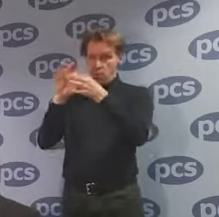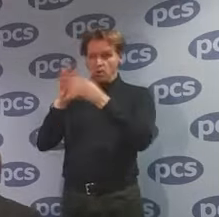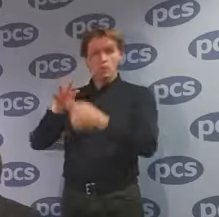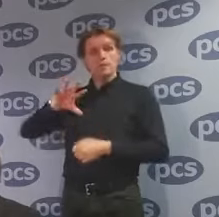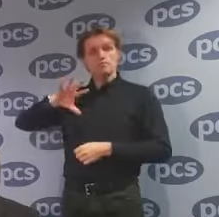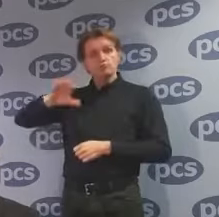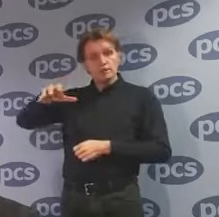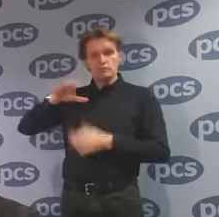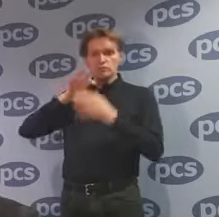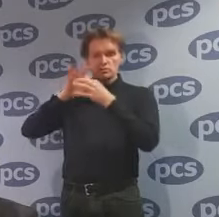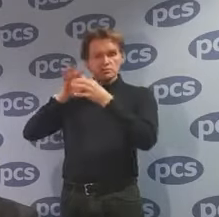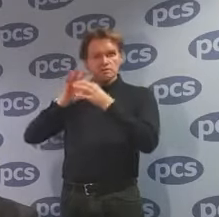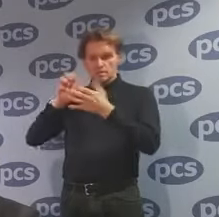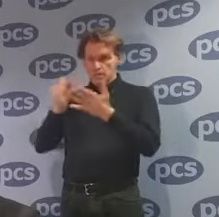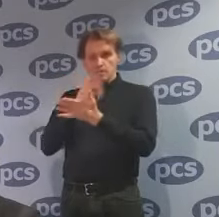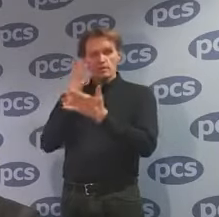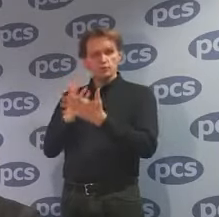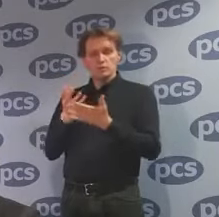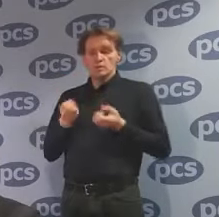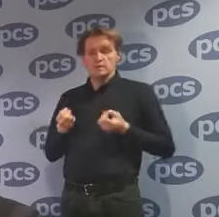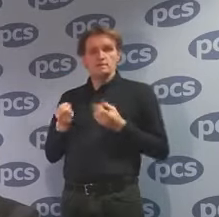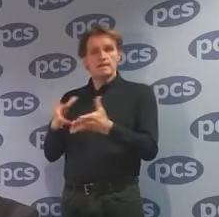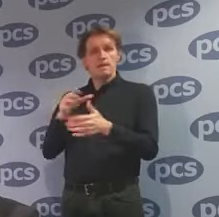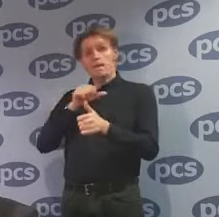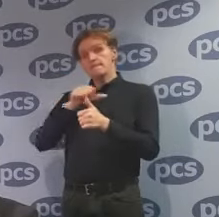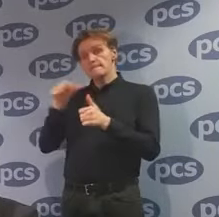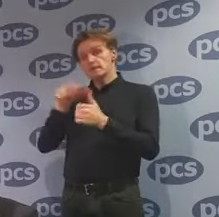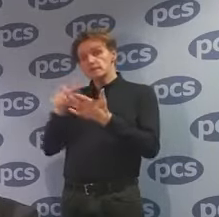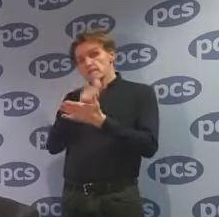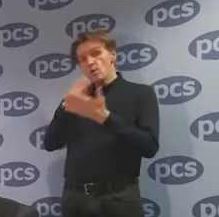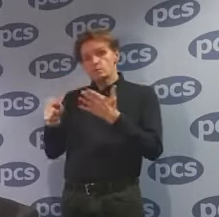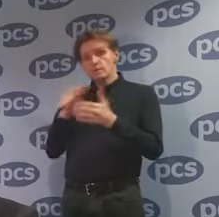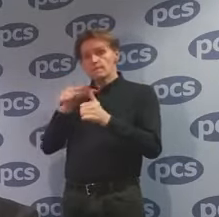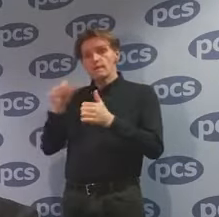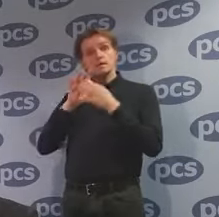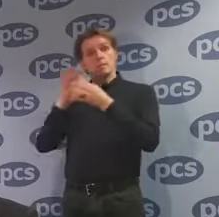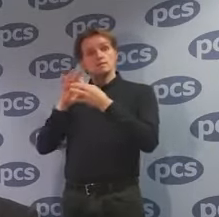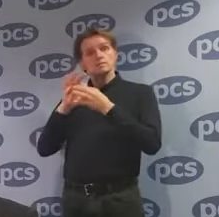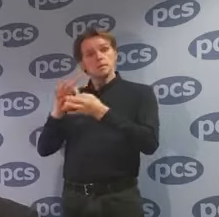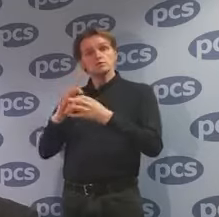deliver better votes and better participation moving forward. Thanks Mark